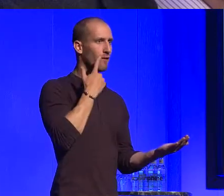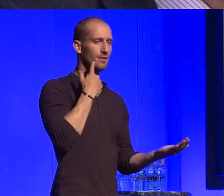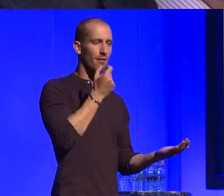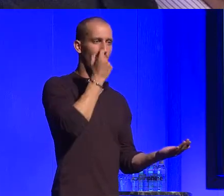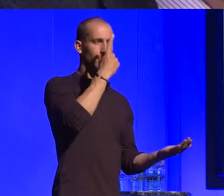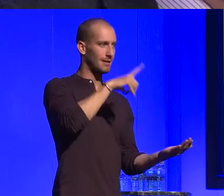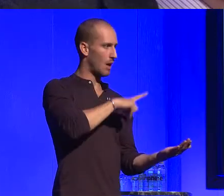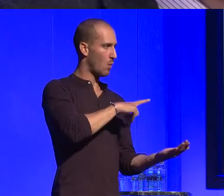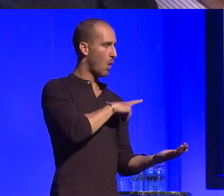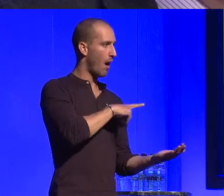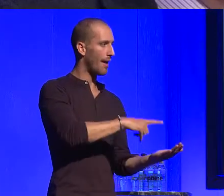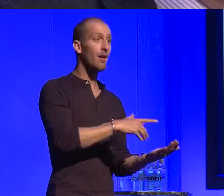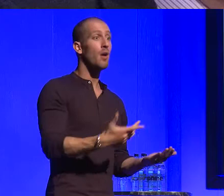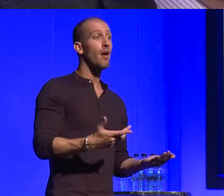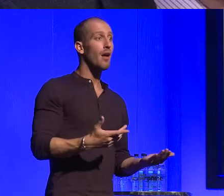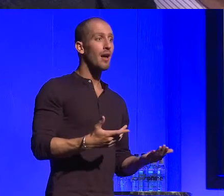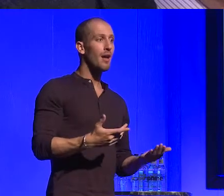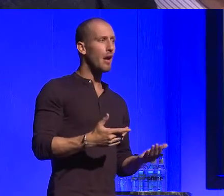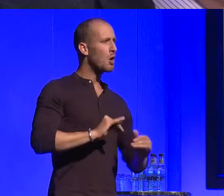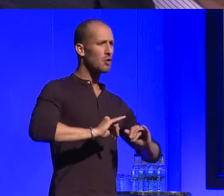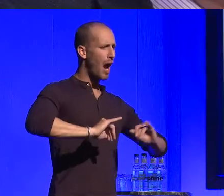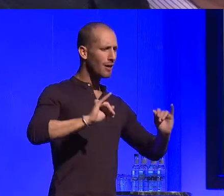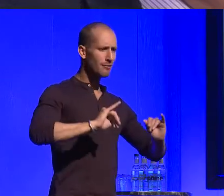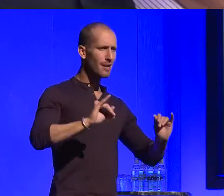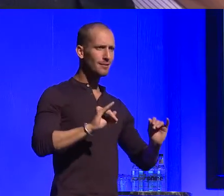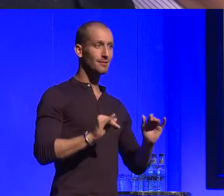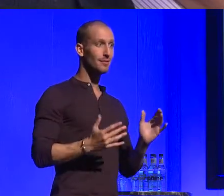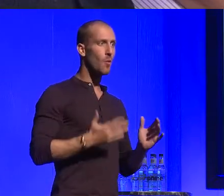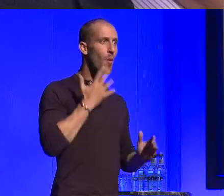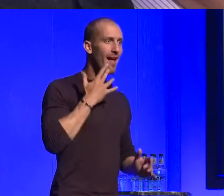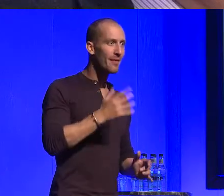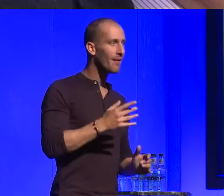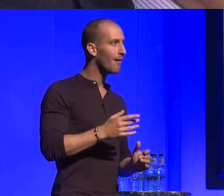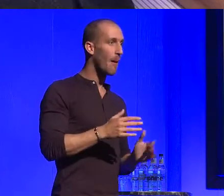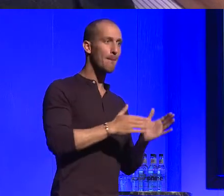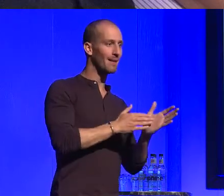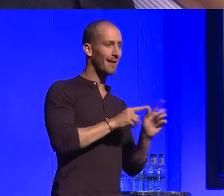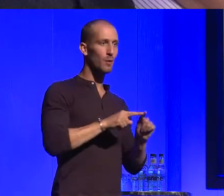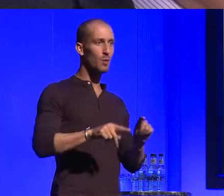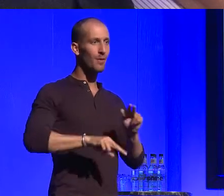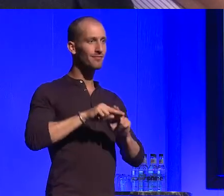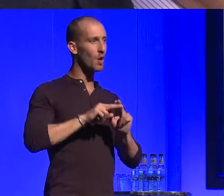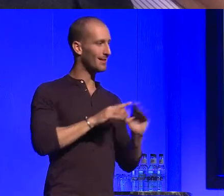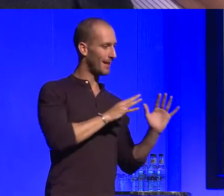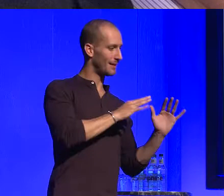have crises between 9 o'clock on Monday morning and 4 o'clock on Friday afternoon -- or they